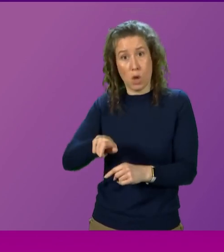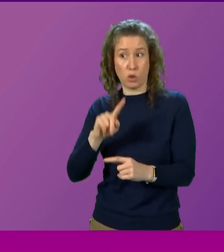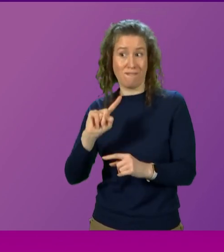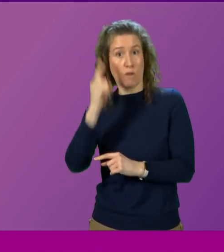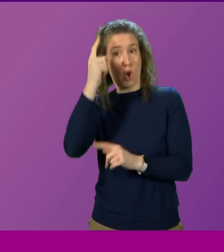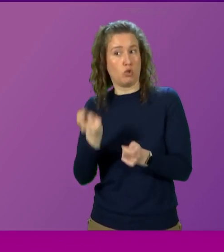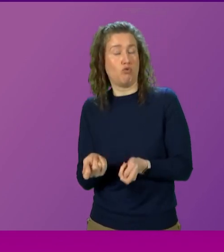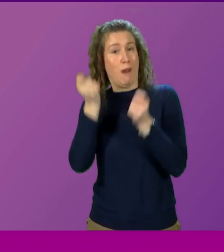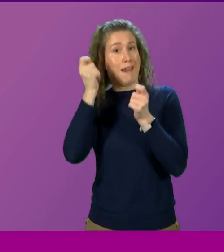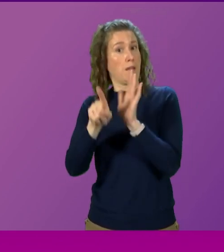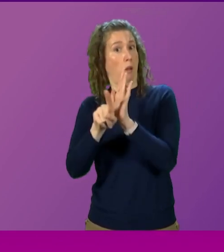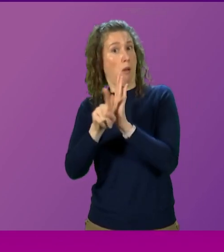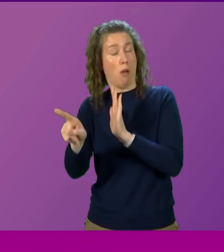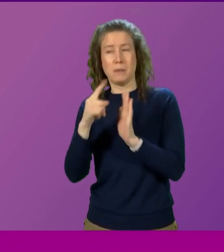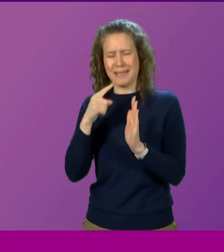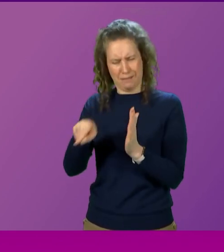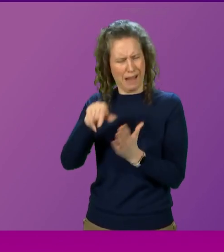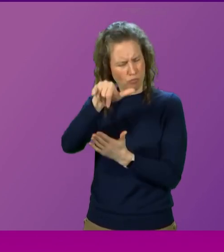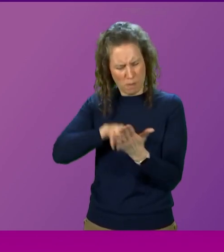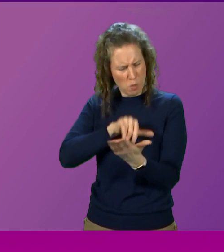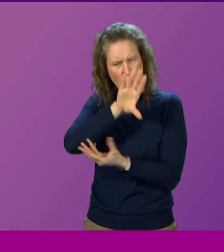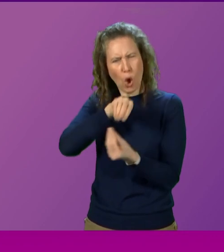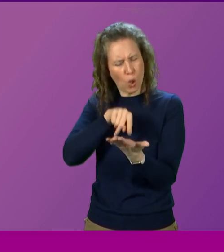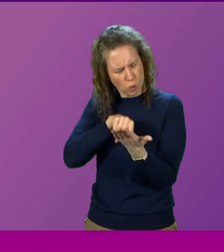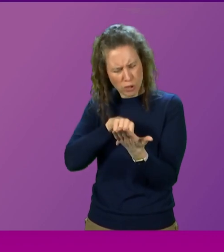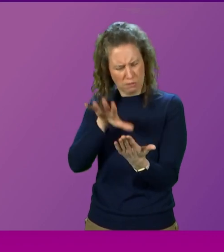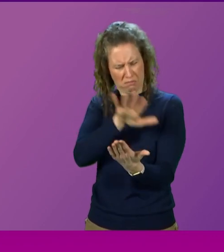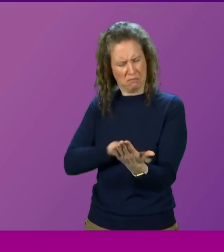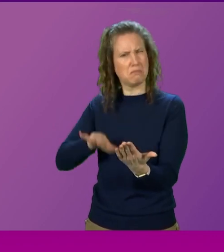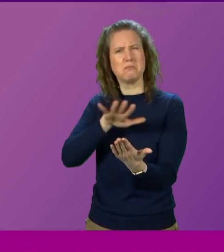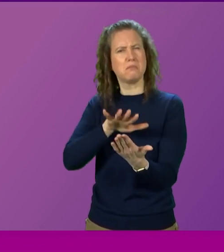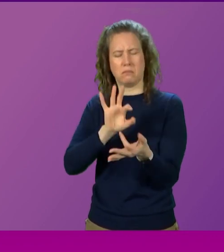the alarm described the conclusions of the reports as nothing more than “a guess”.